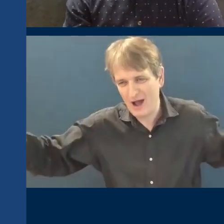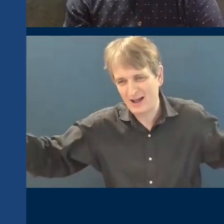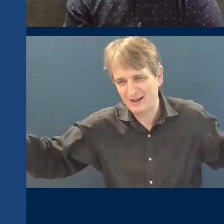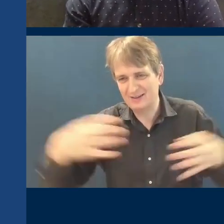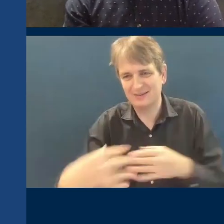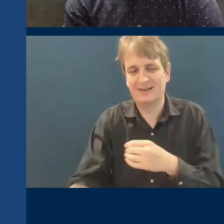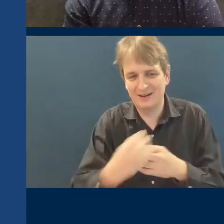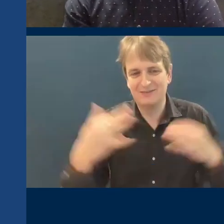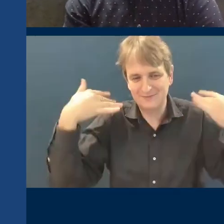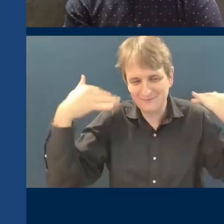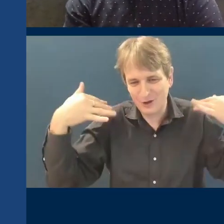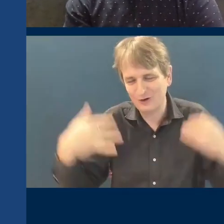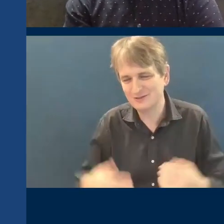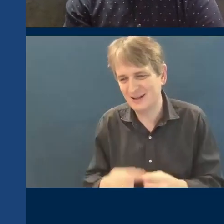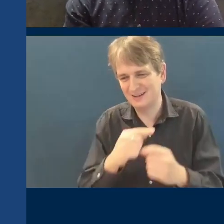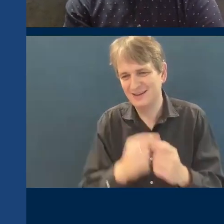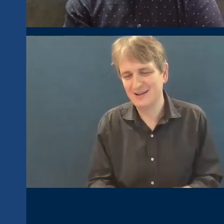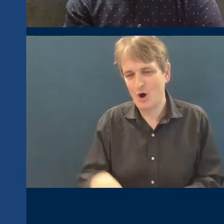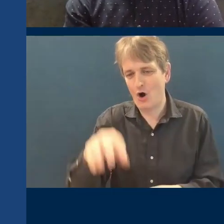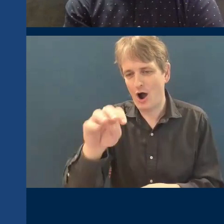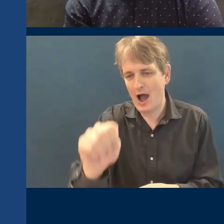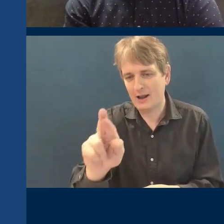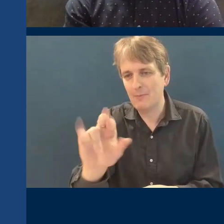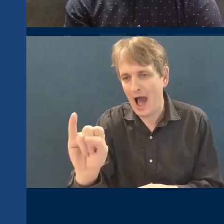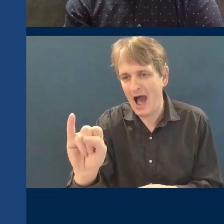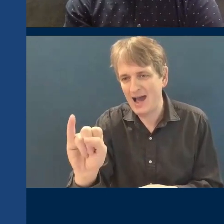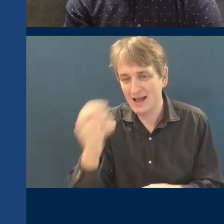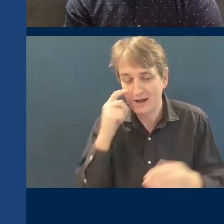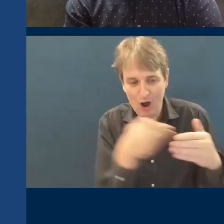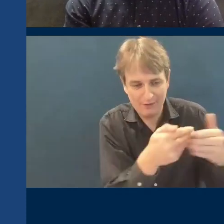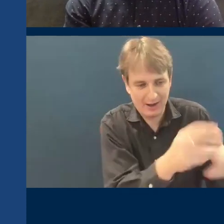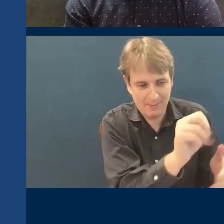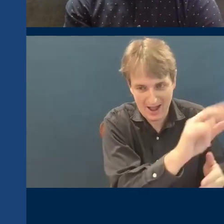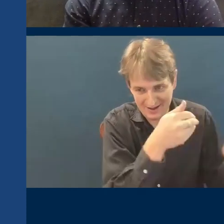Some old buildings have outdated wiring systems which adds noise.